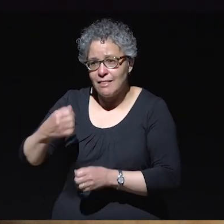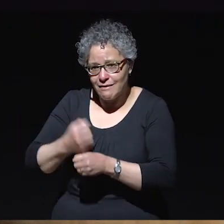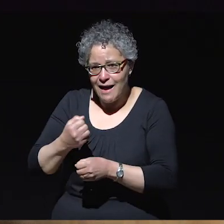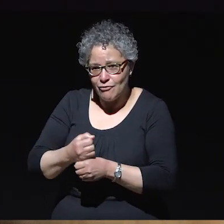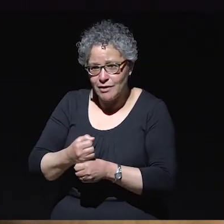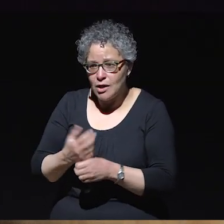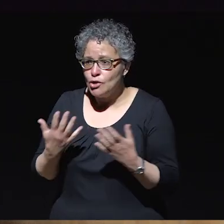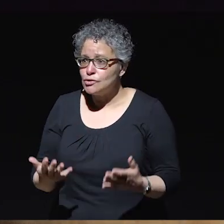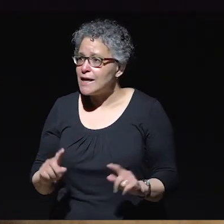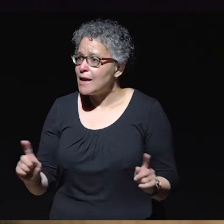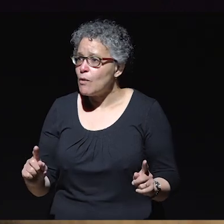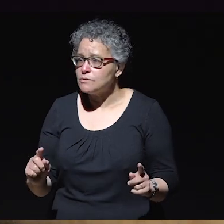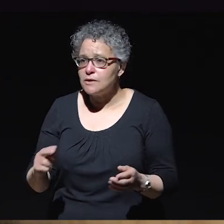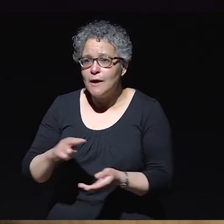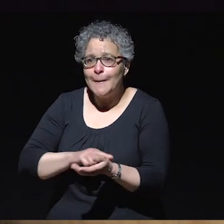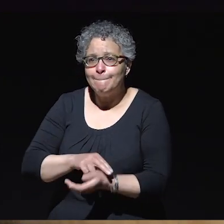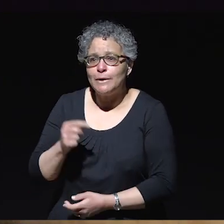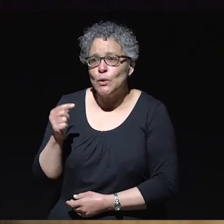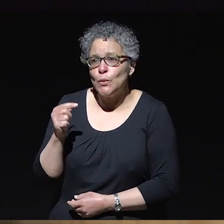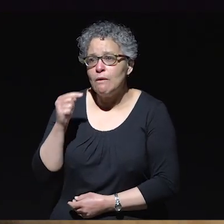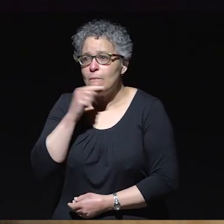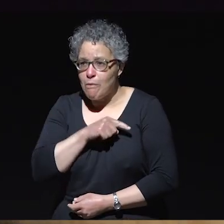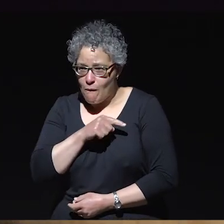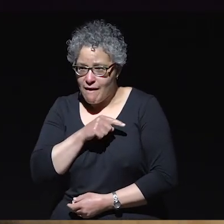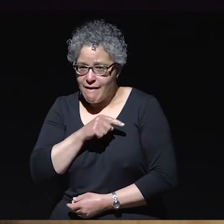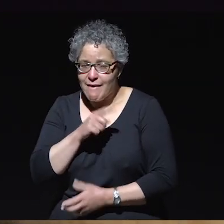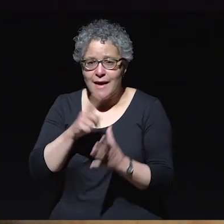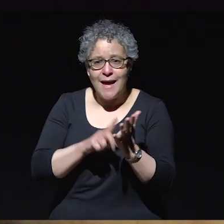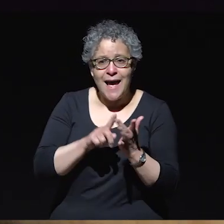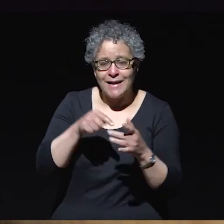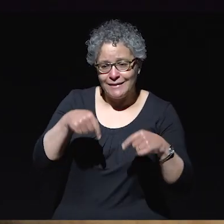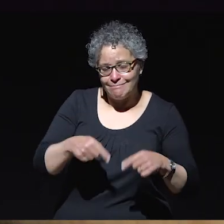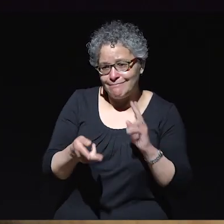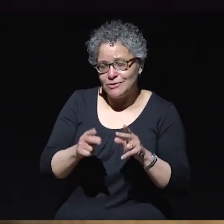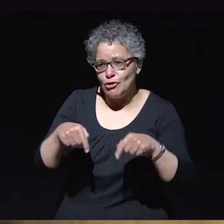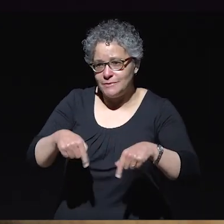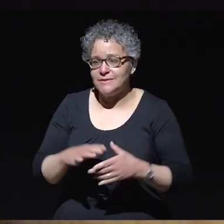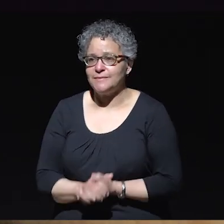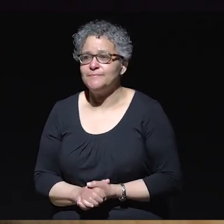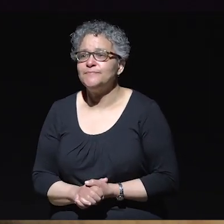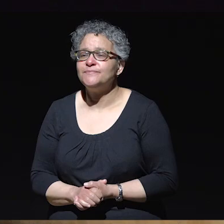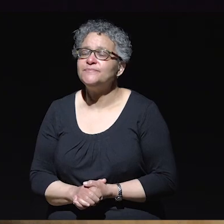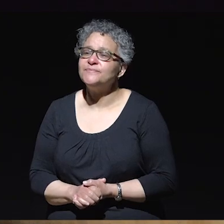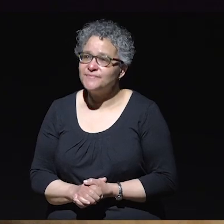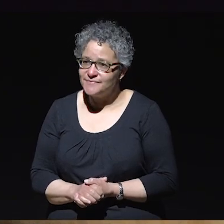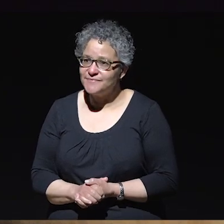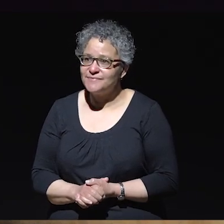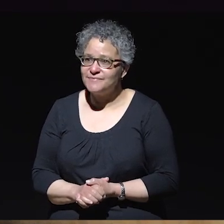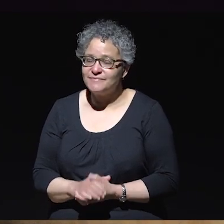and Ali will be interpreting on stage as well. So the main reason, of course,